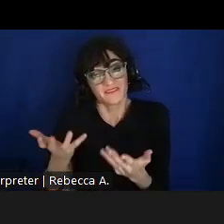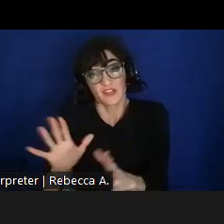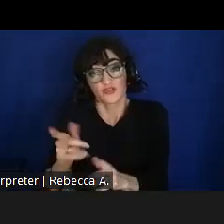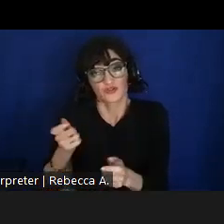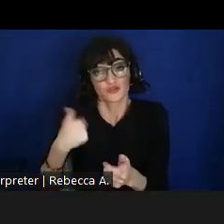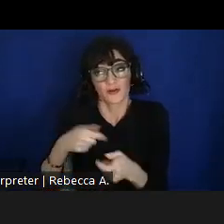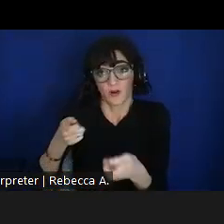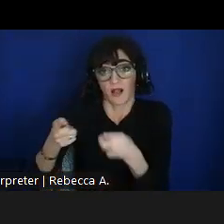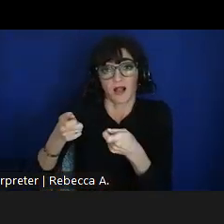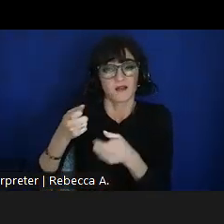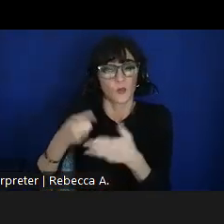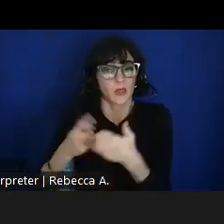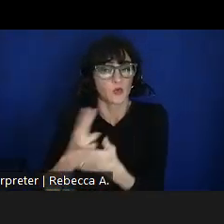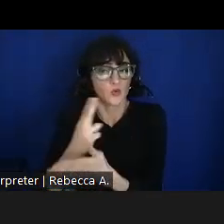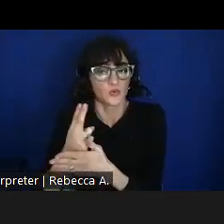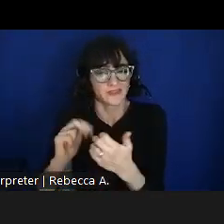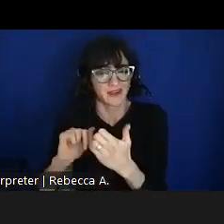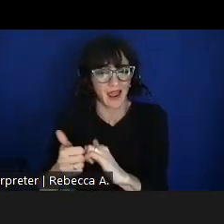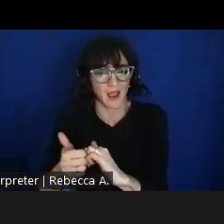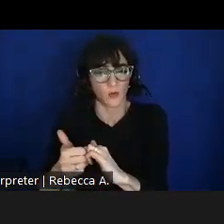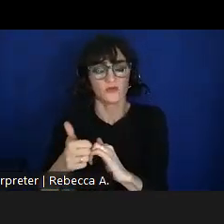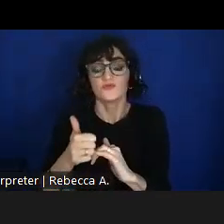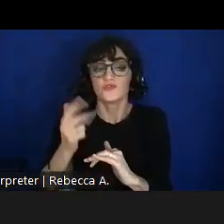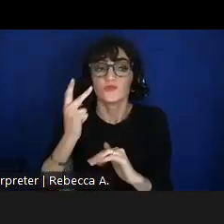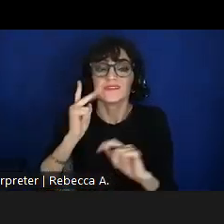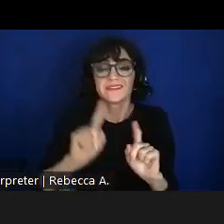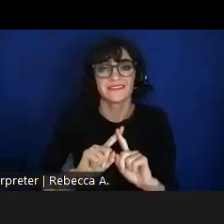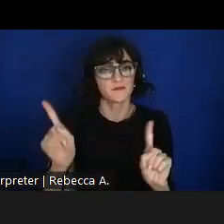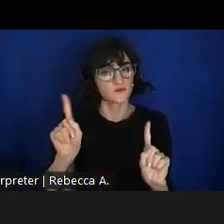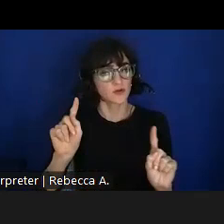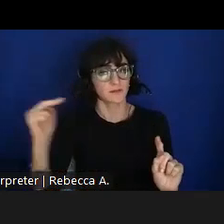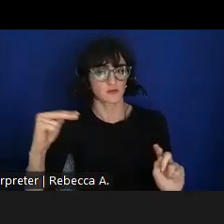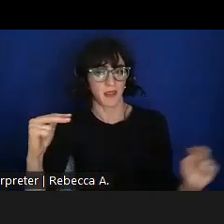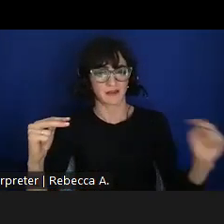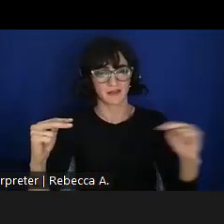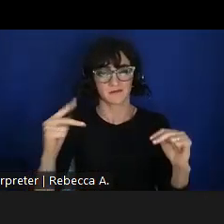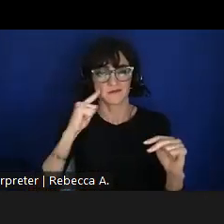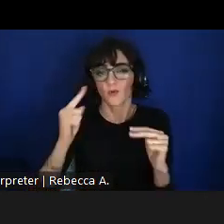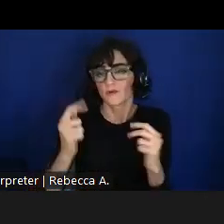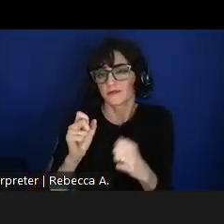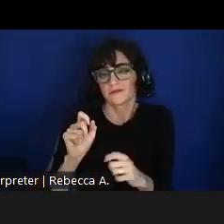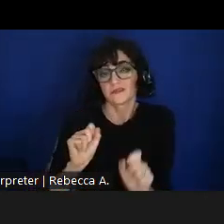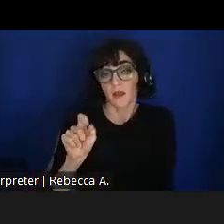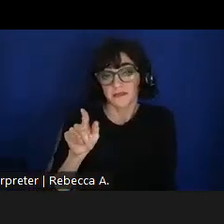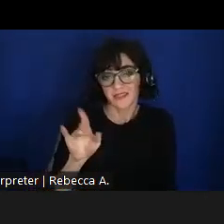see two different aspects of substance use here so they mentioned substances being used